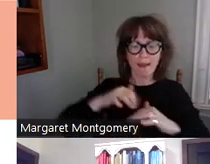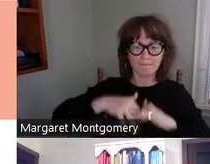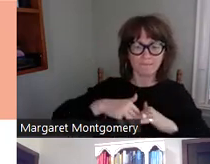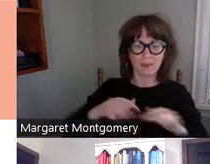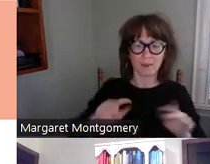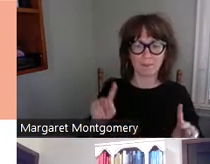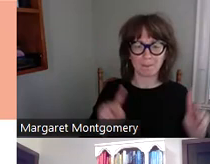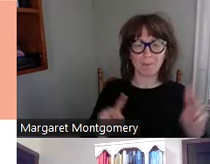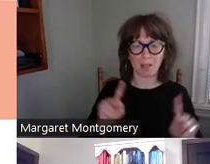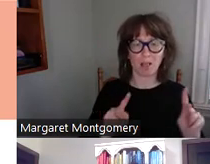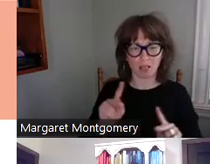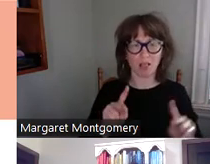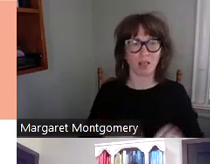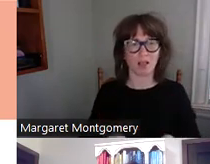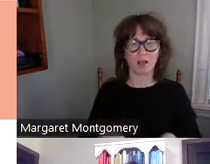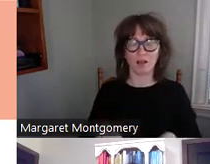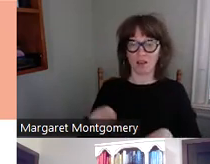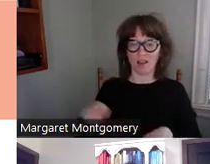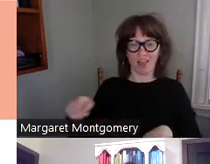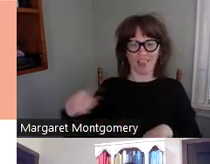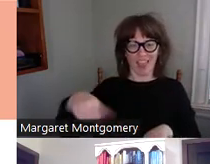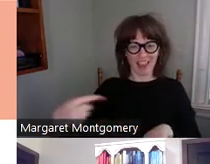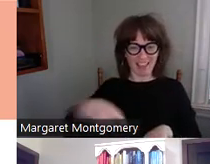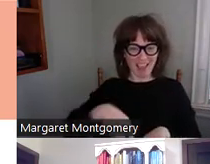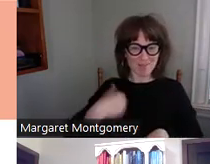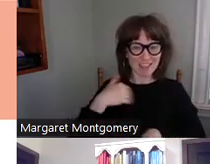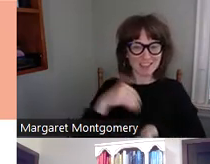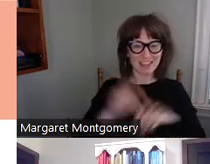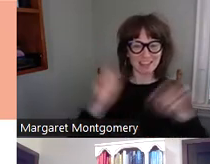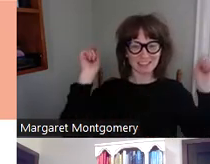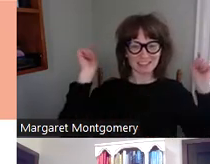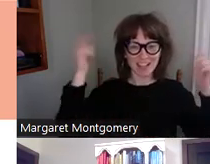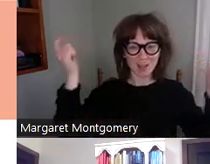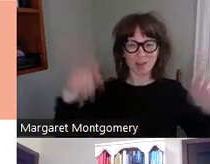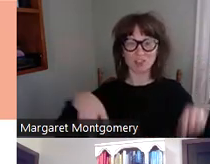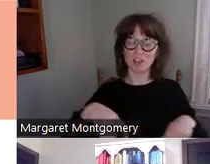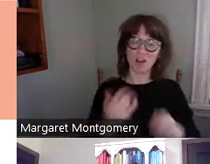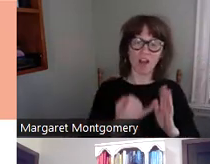case their traditional dances drumming, cooking and our work at this we will always share